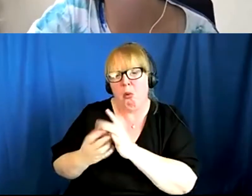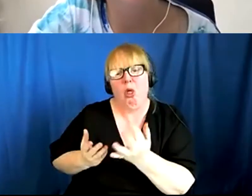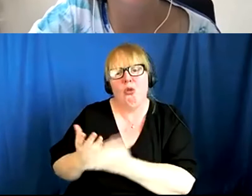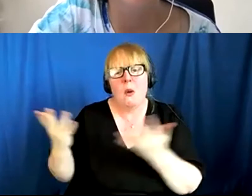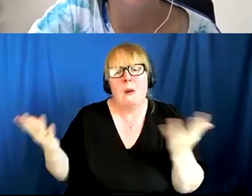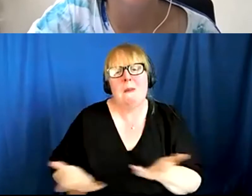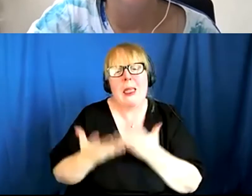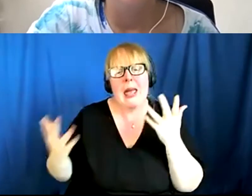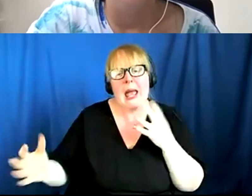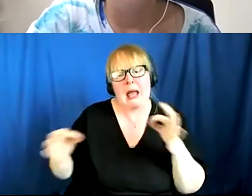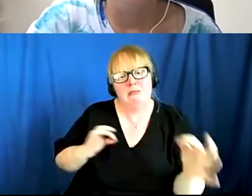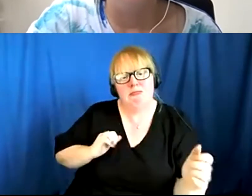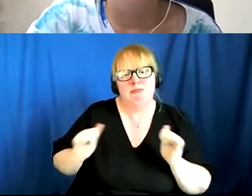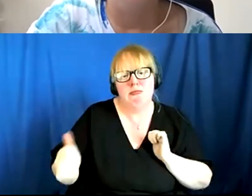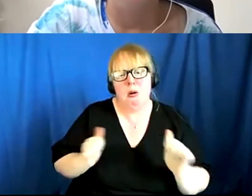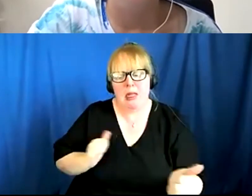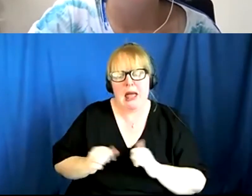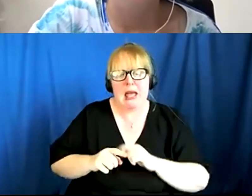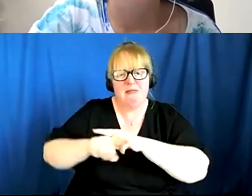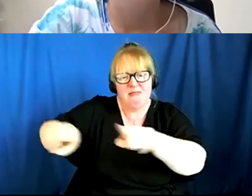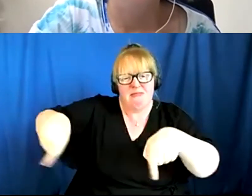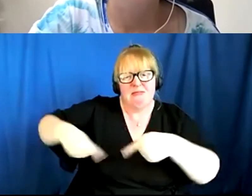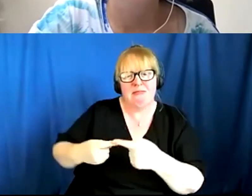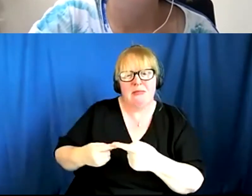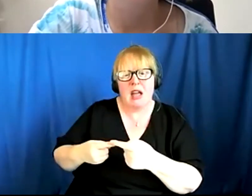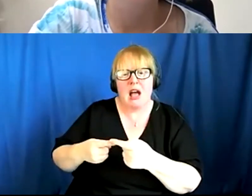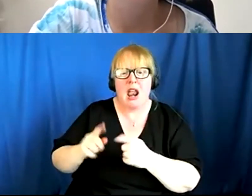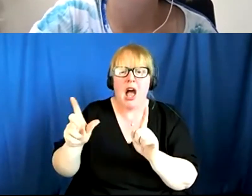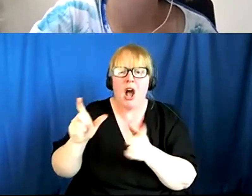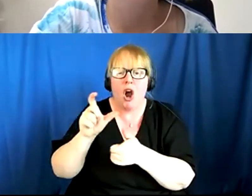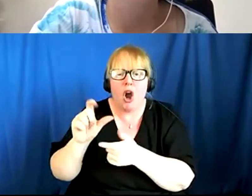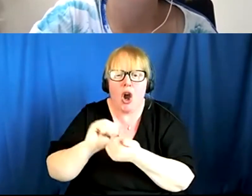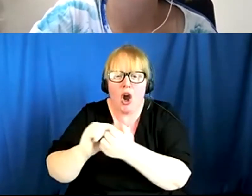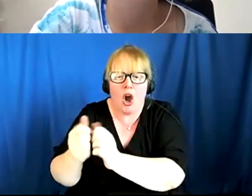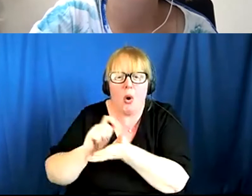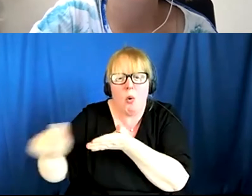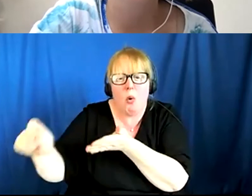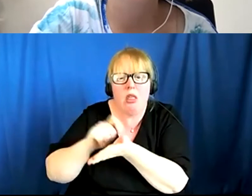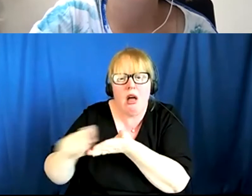the participants be the kind of co-authors of the work has a very mutually kind of beneficial